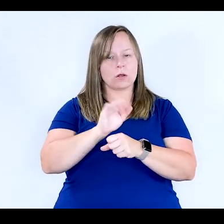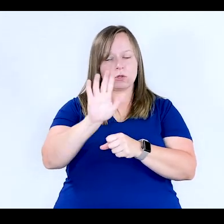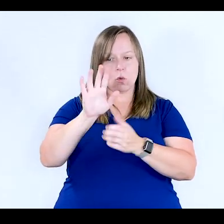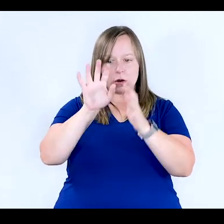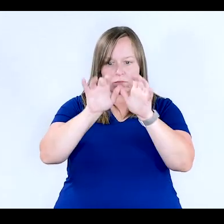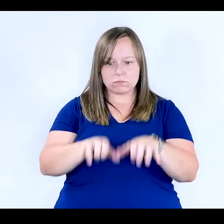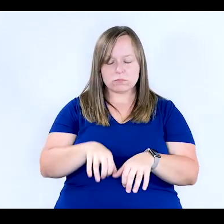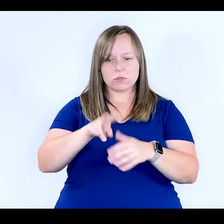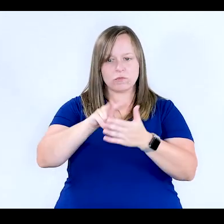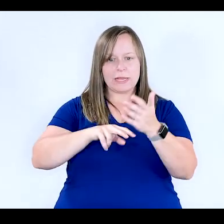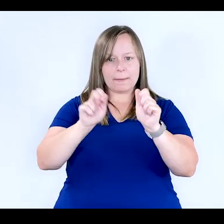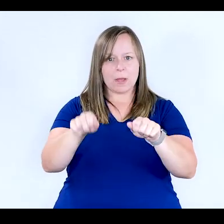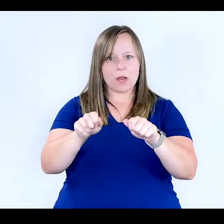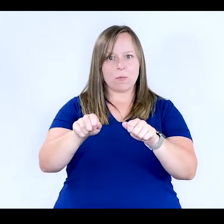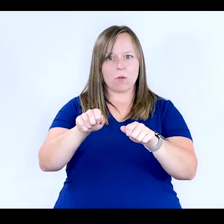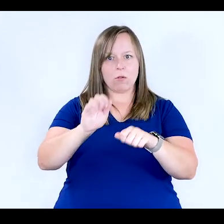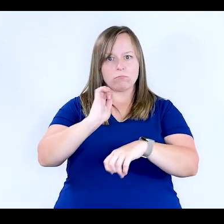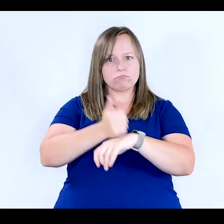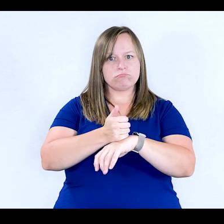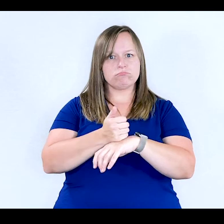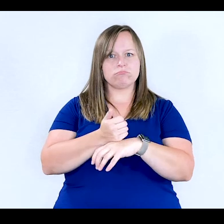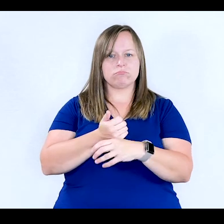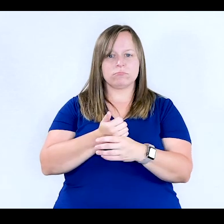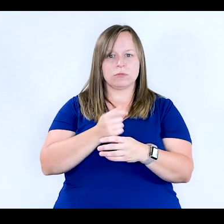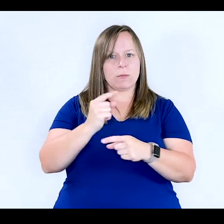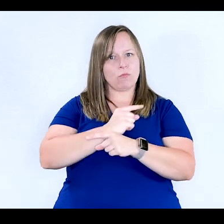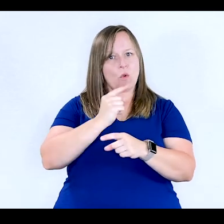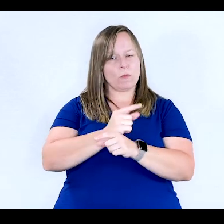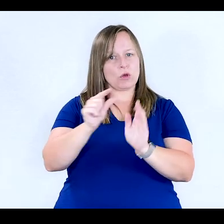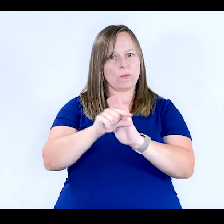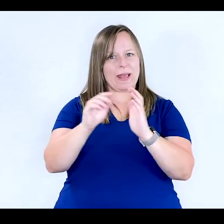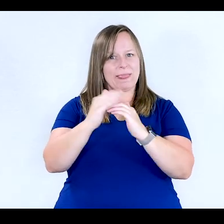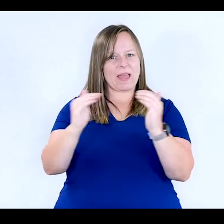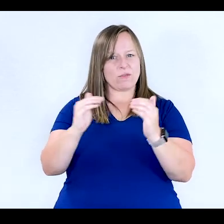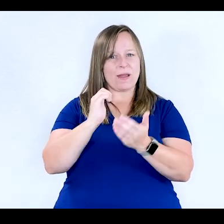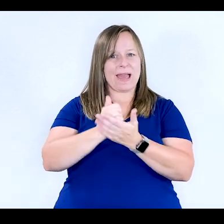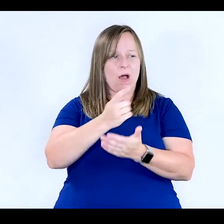information is in a readable format and at an appropriate grade level would help